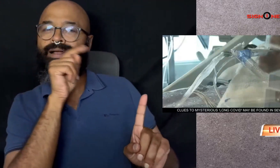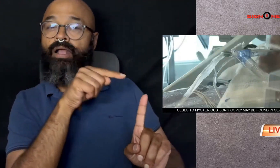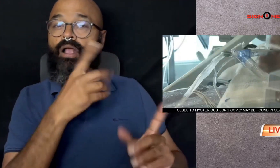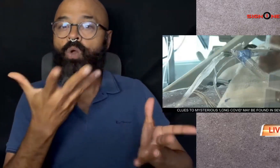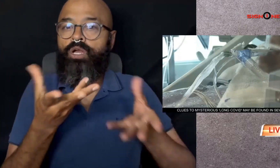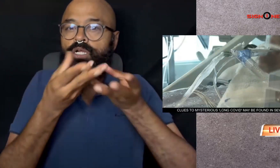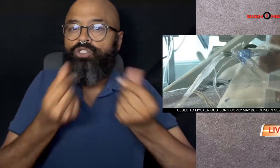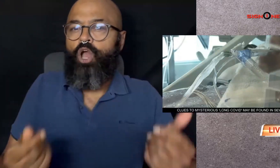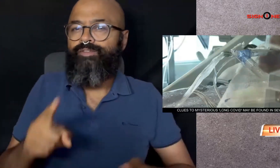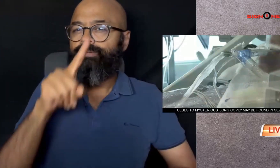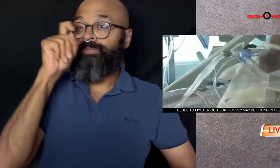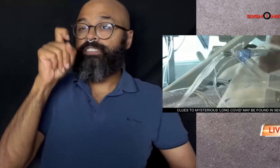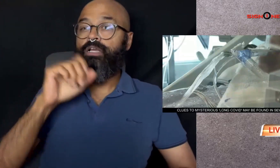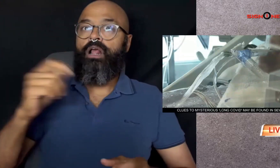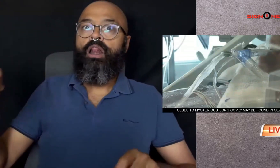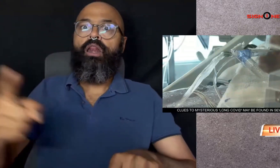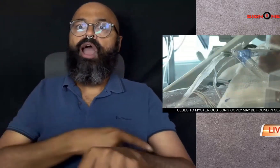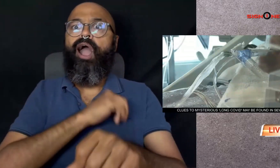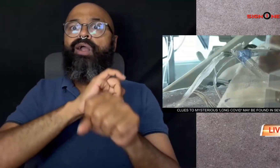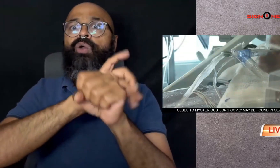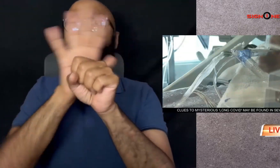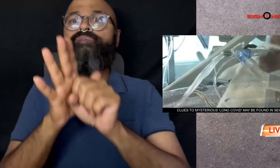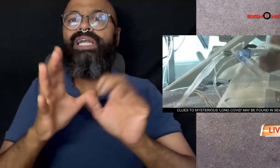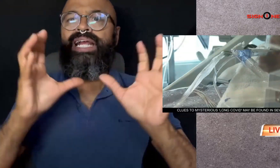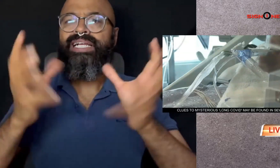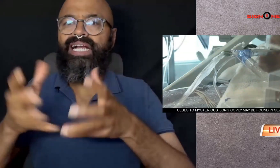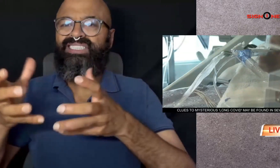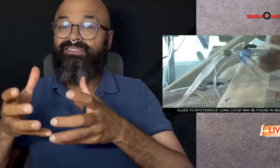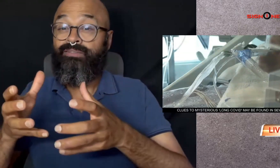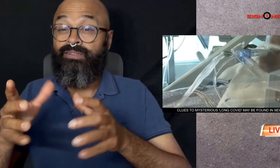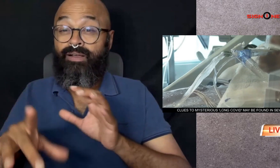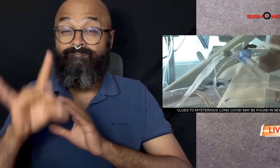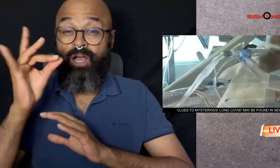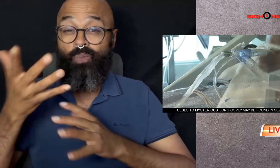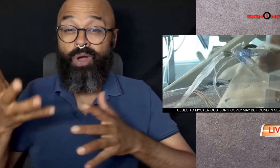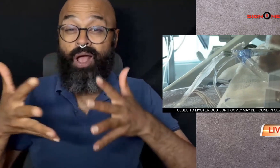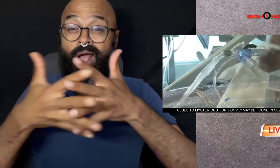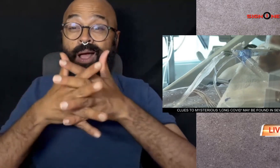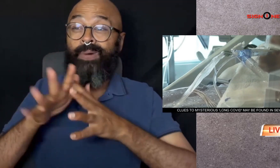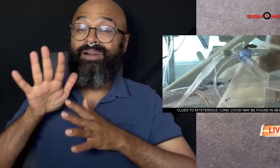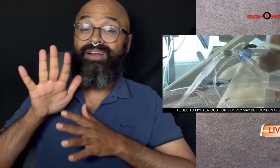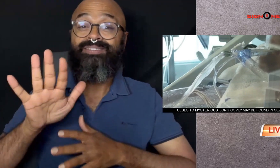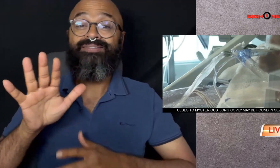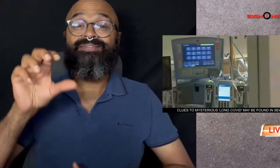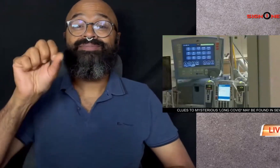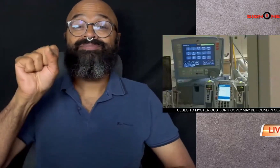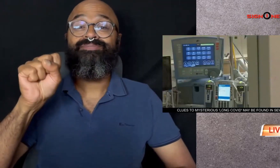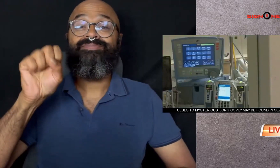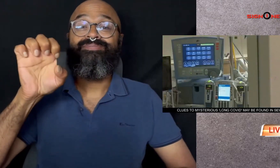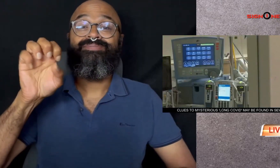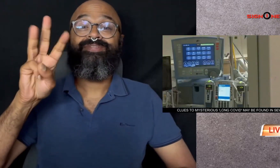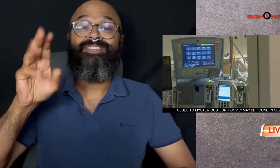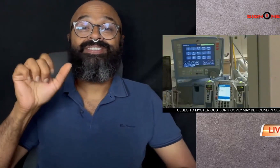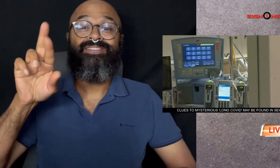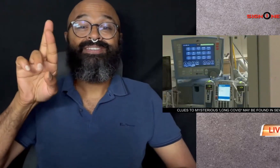clues to solving mysterious long covid cases could be in America's sewer system